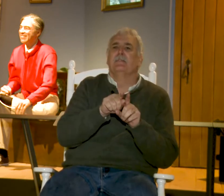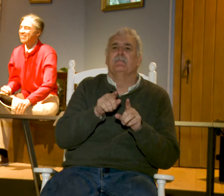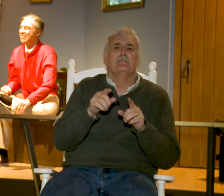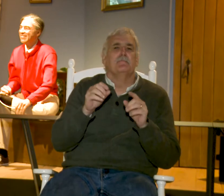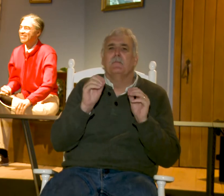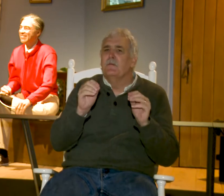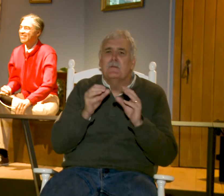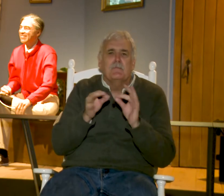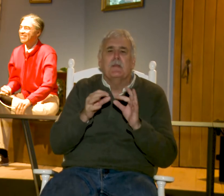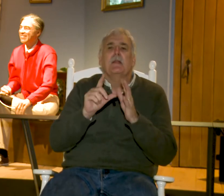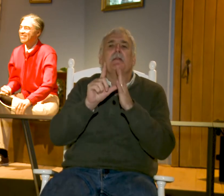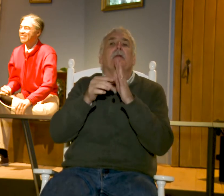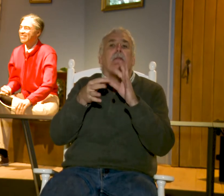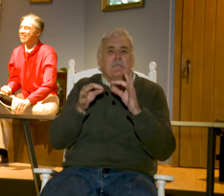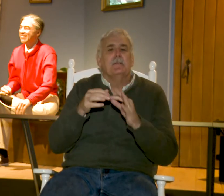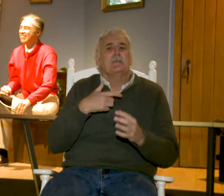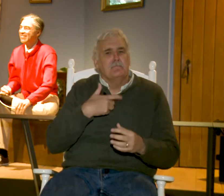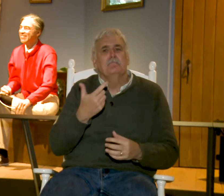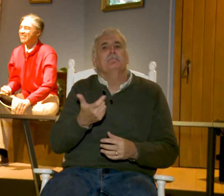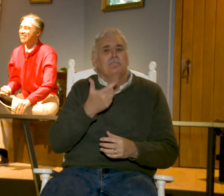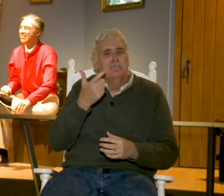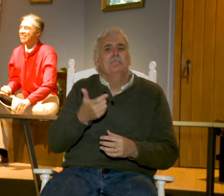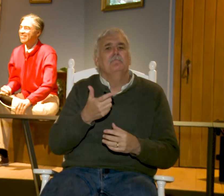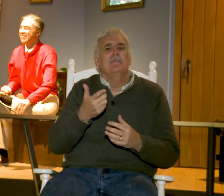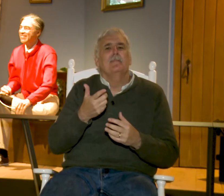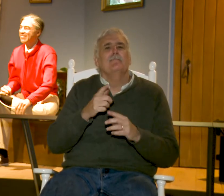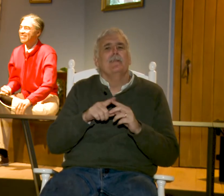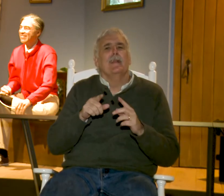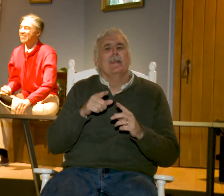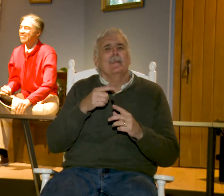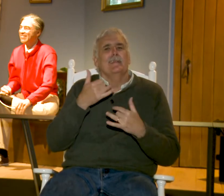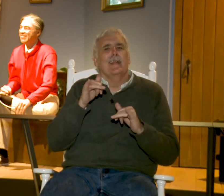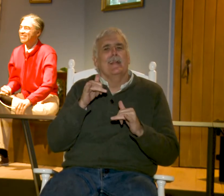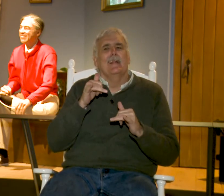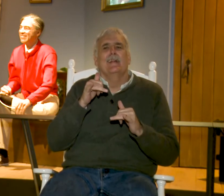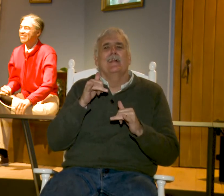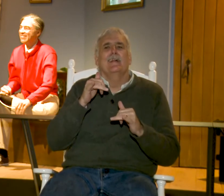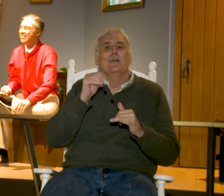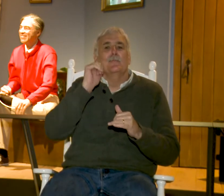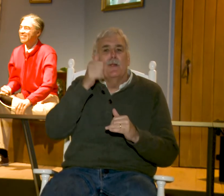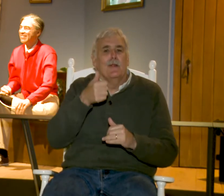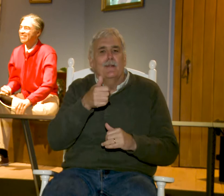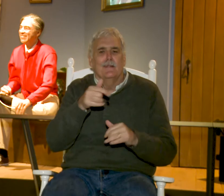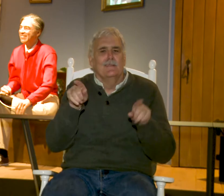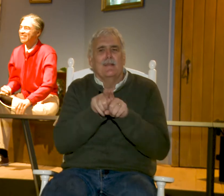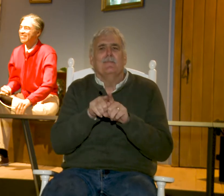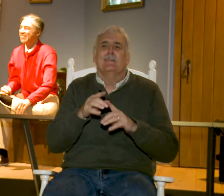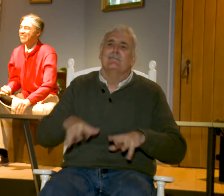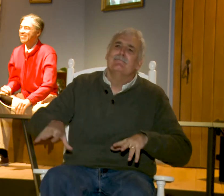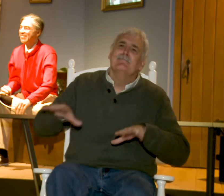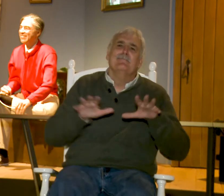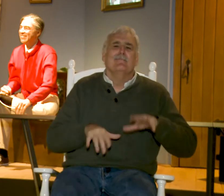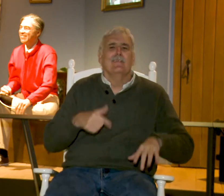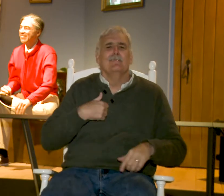There was no closed captioning (CC). Later when there was captioning, I would watch the "Neighborhood" over and over. But still, it was the same everyday.